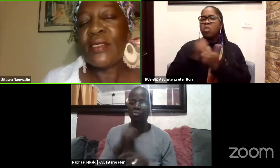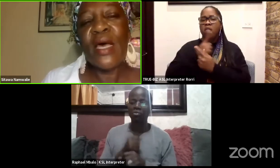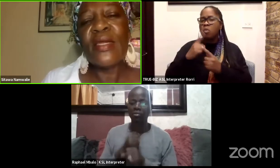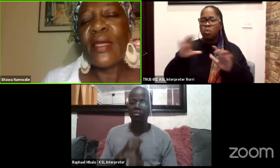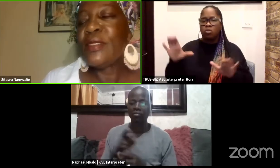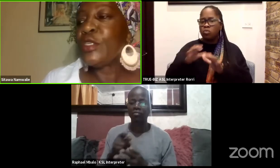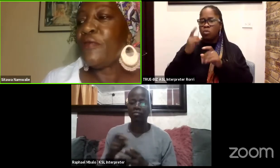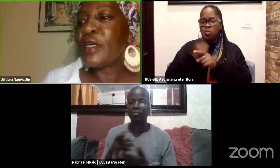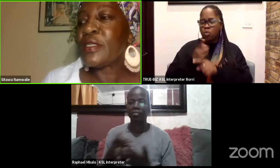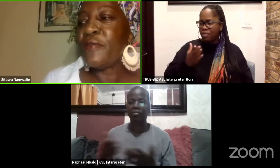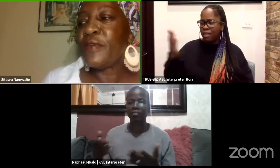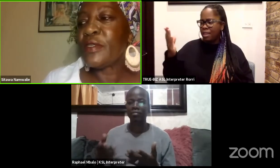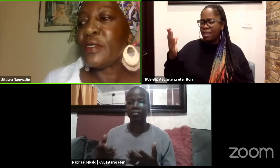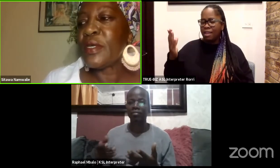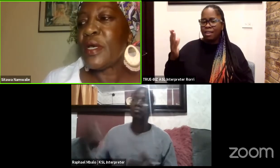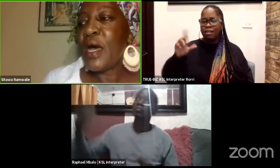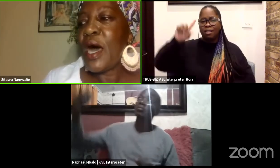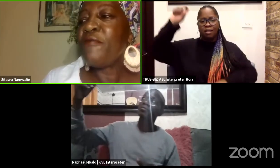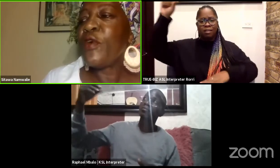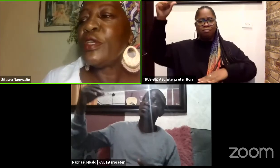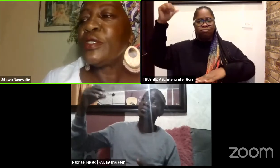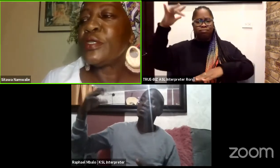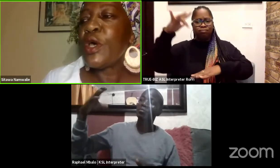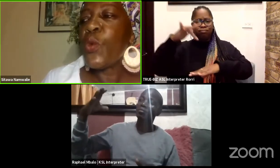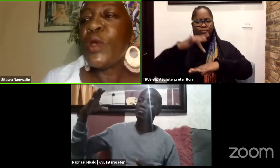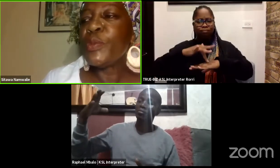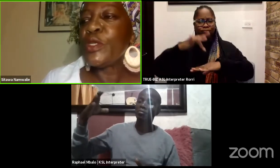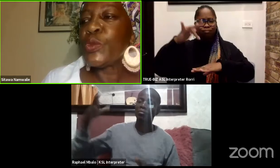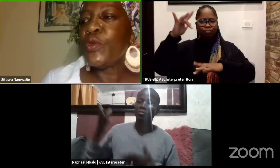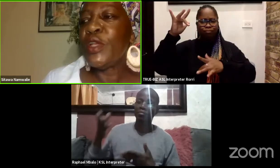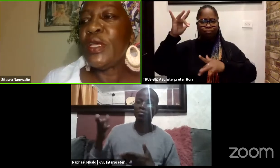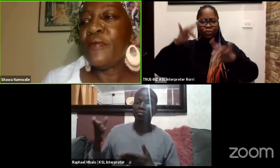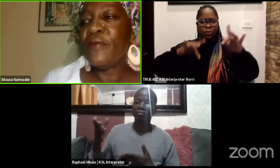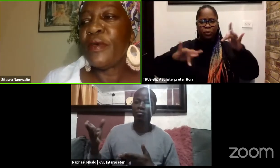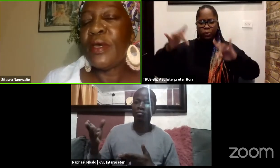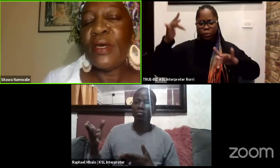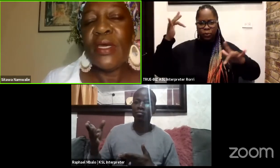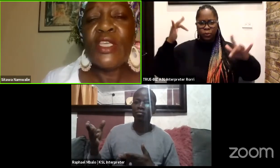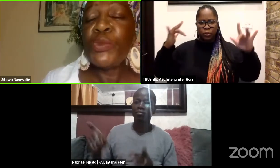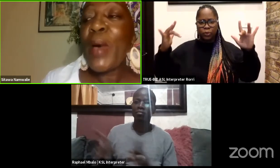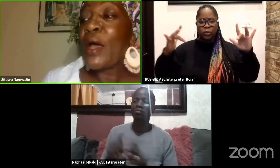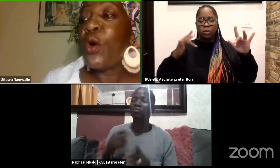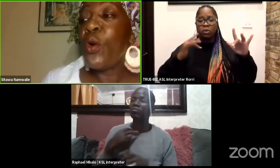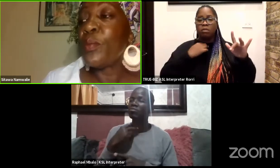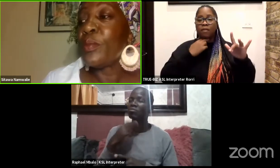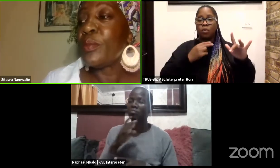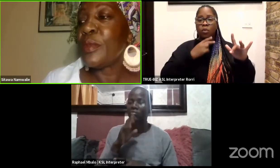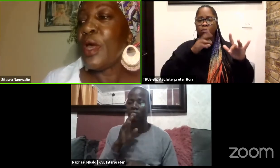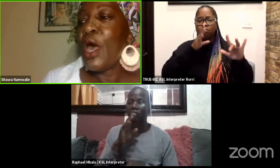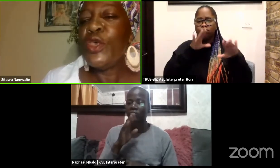The sun glints off her surface, her voice whispers with relief. "He's back home.